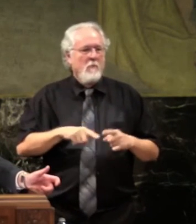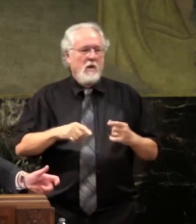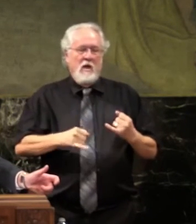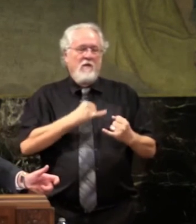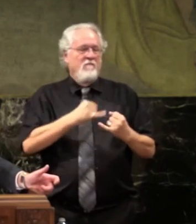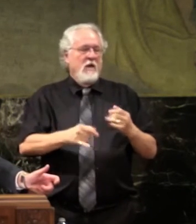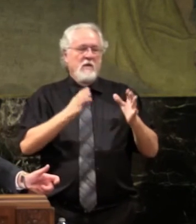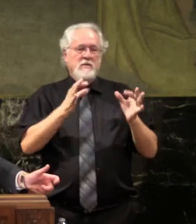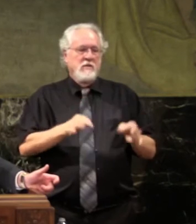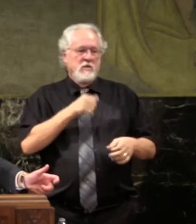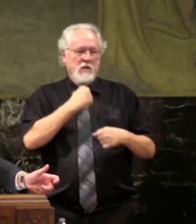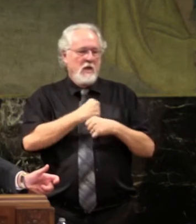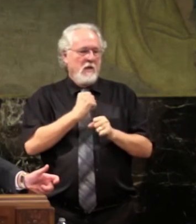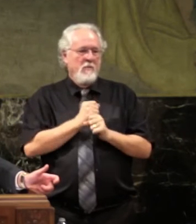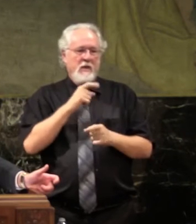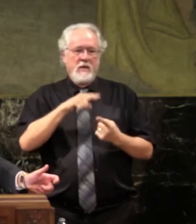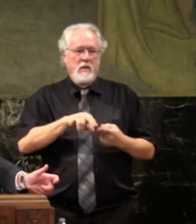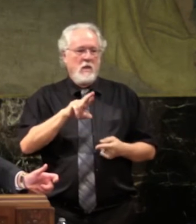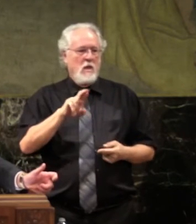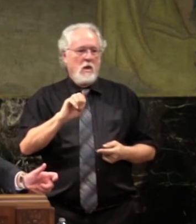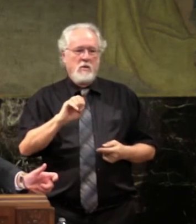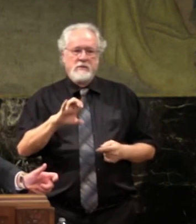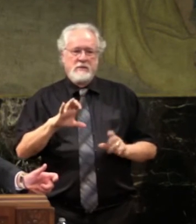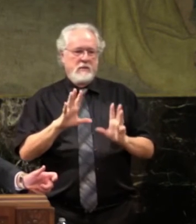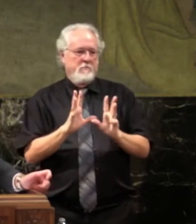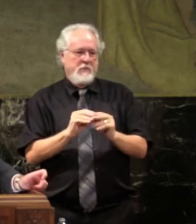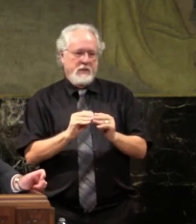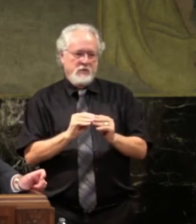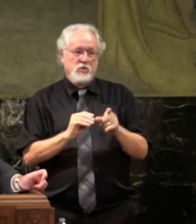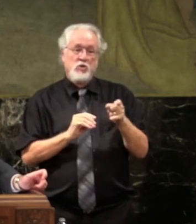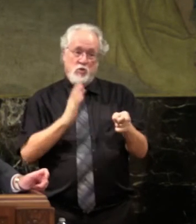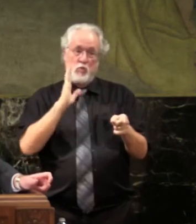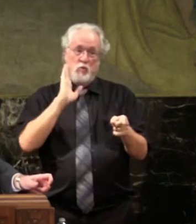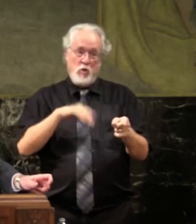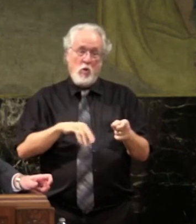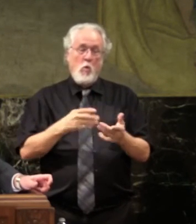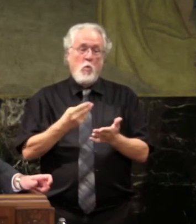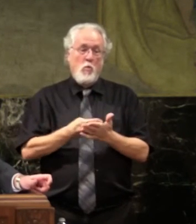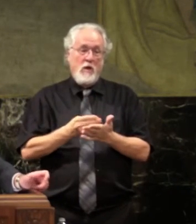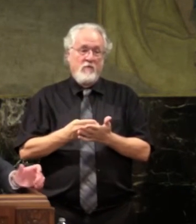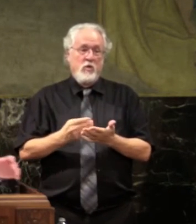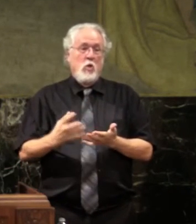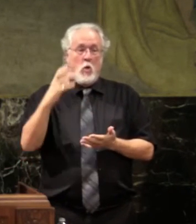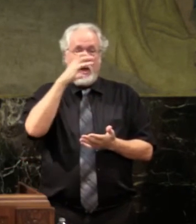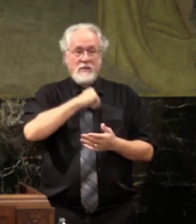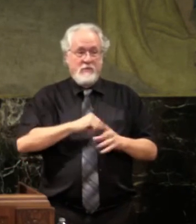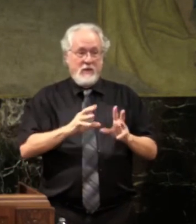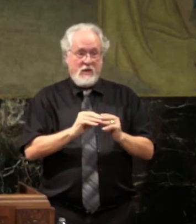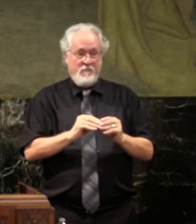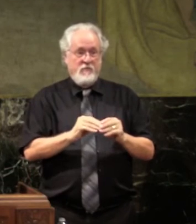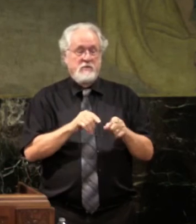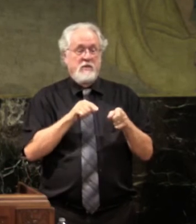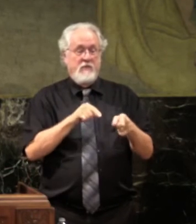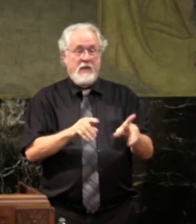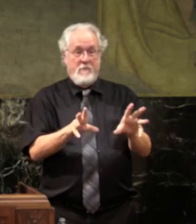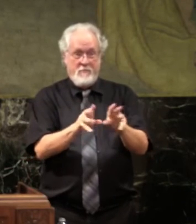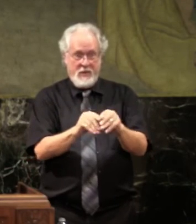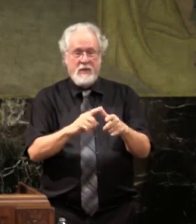to be made until REC meets and as you know the revenue estimating conference meets and and they will they will peg a